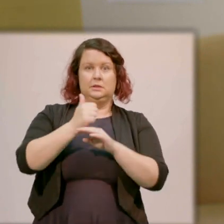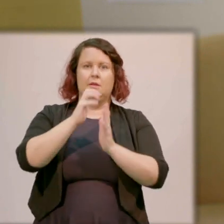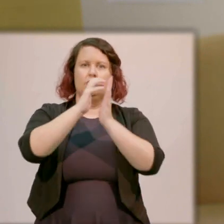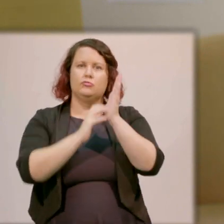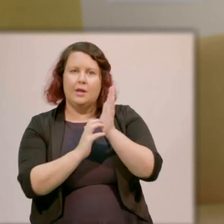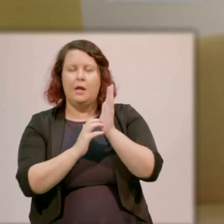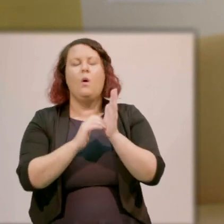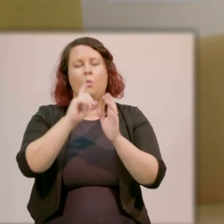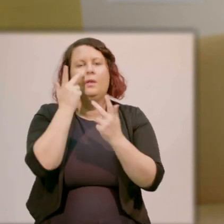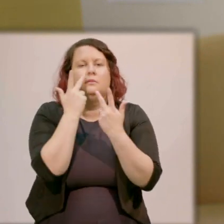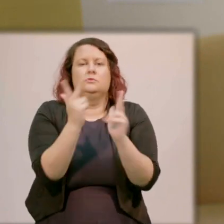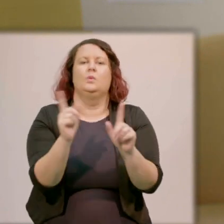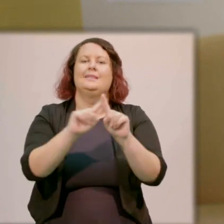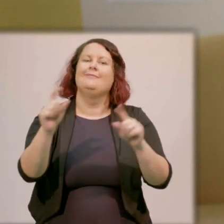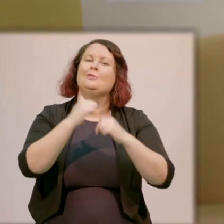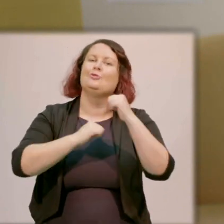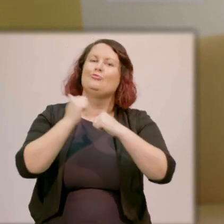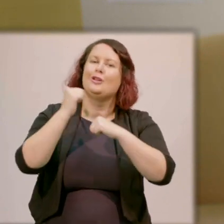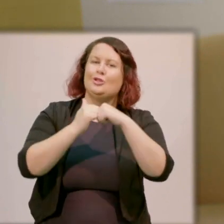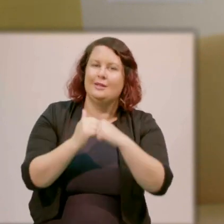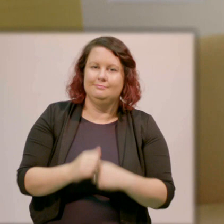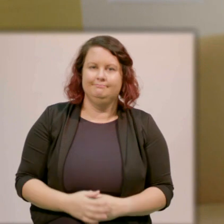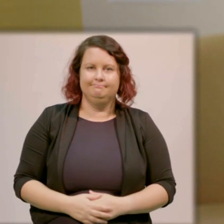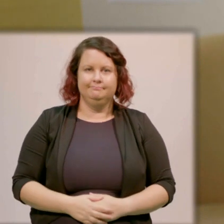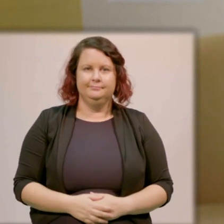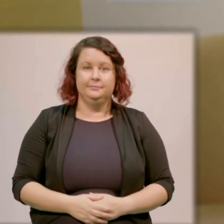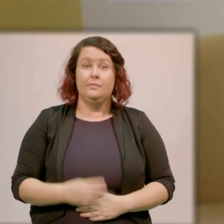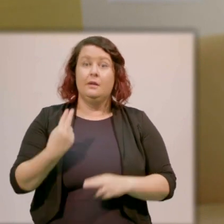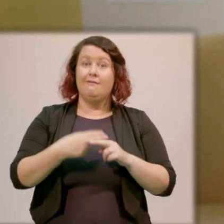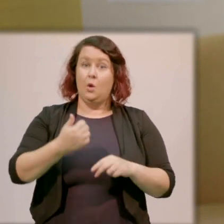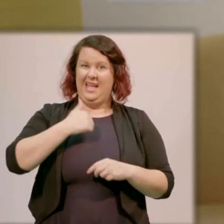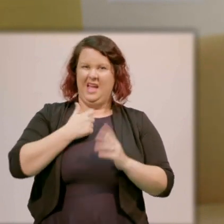The purpose of the text can influence the structure the multimodal text takes.